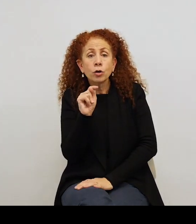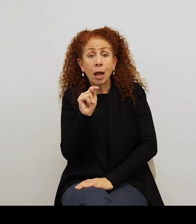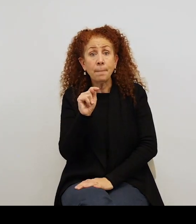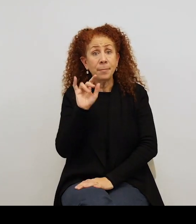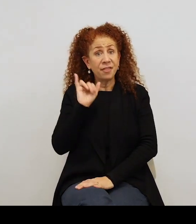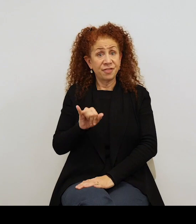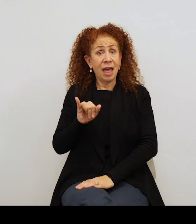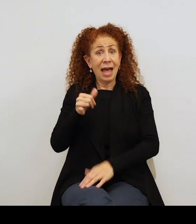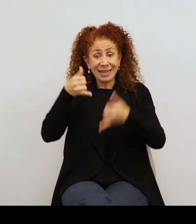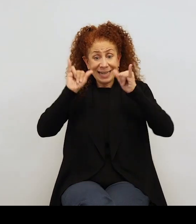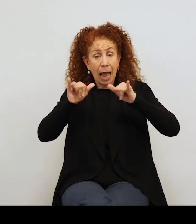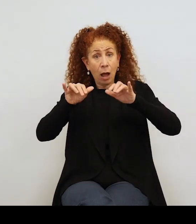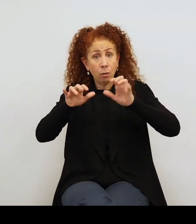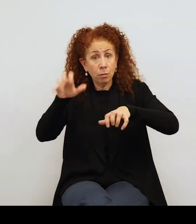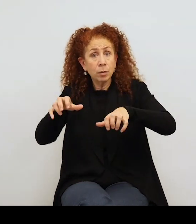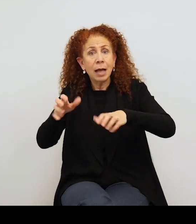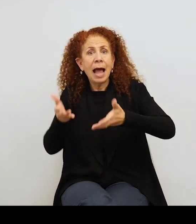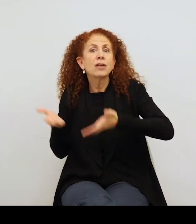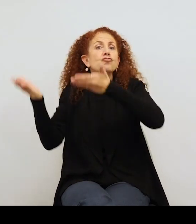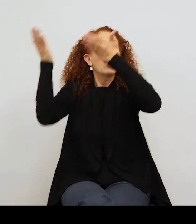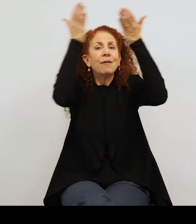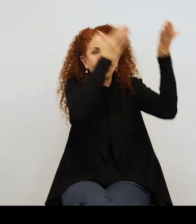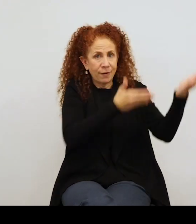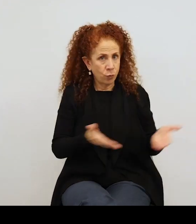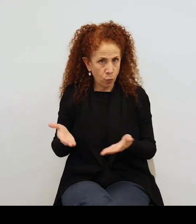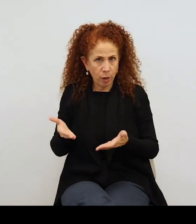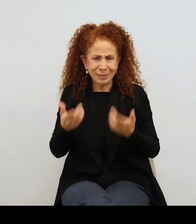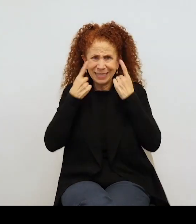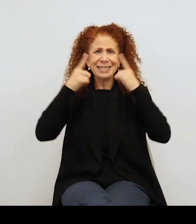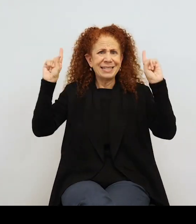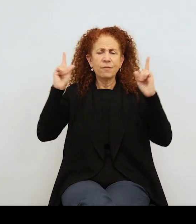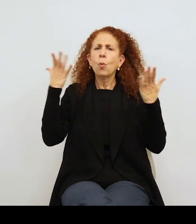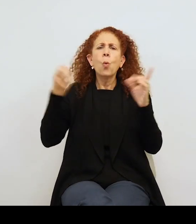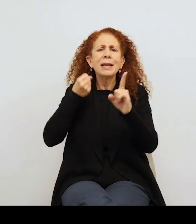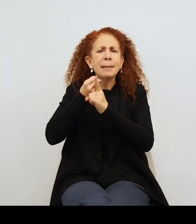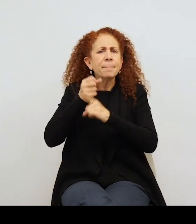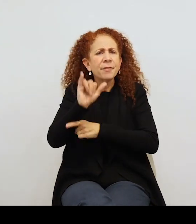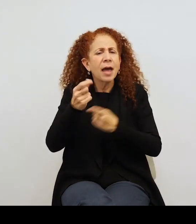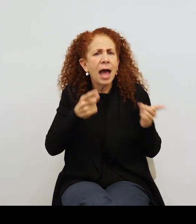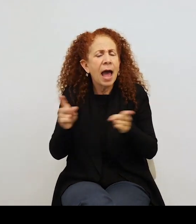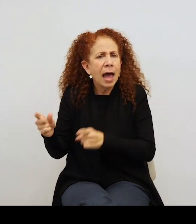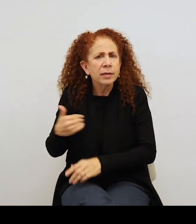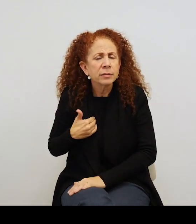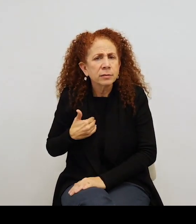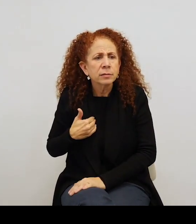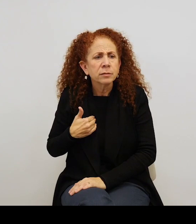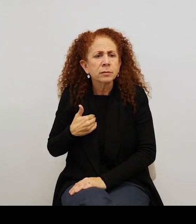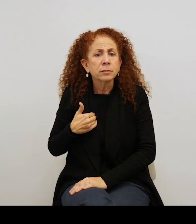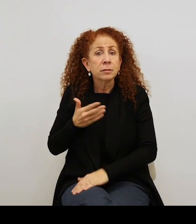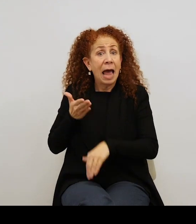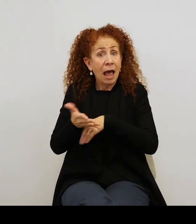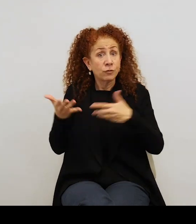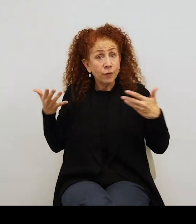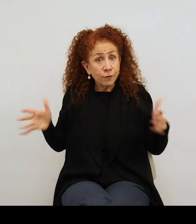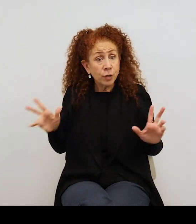I mean, it was hugely successful. What effect it had if people then